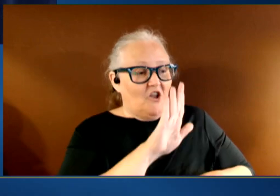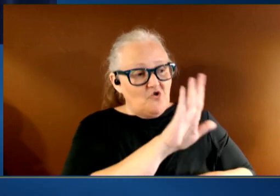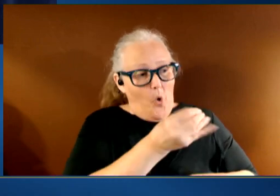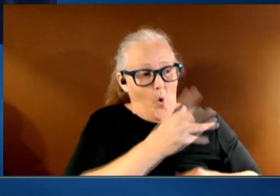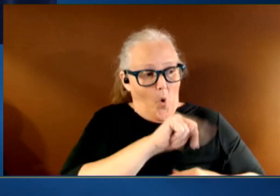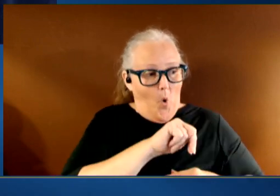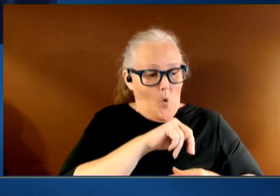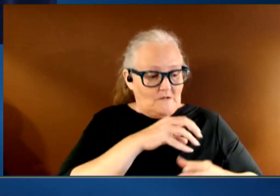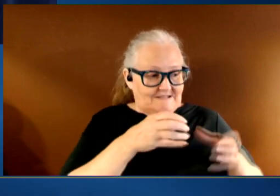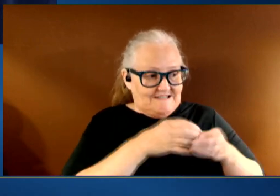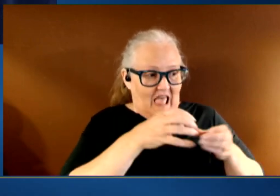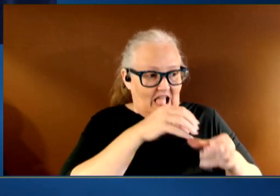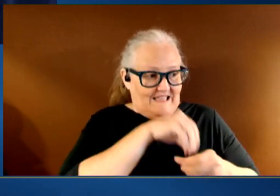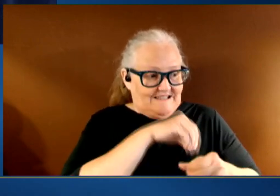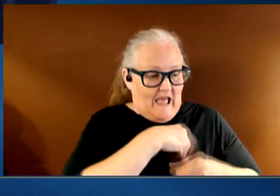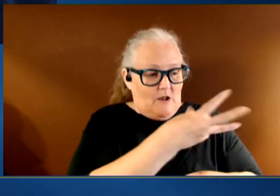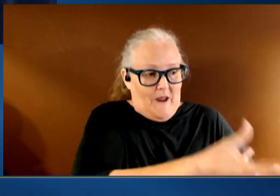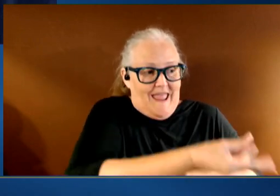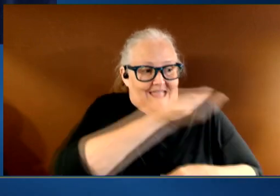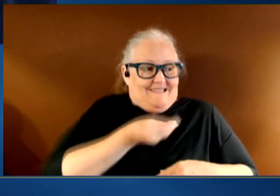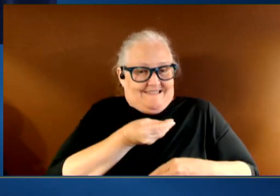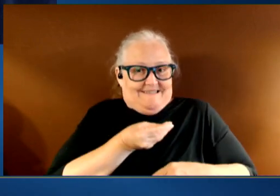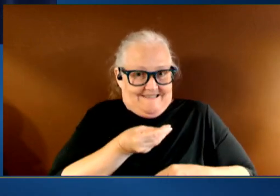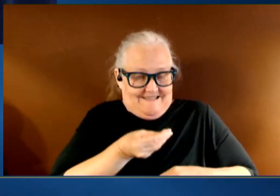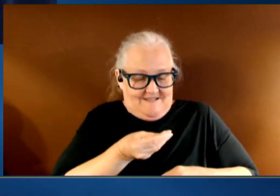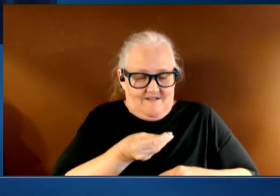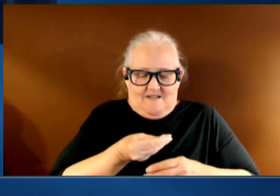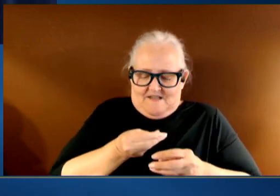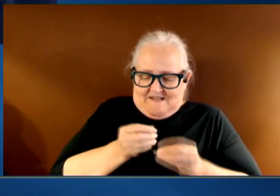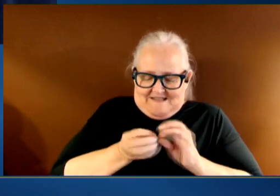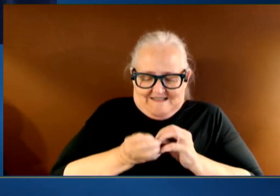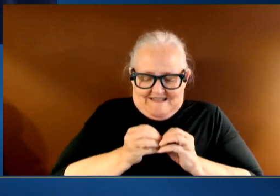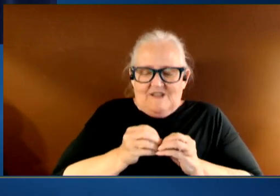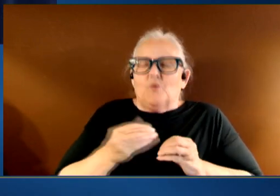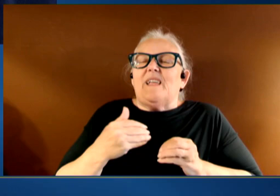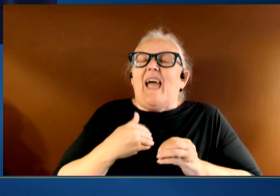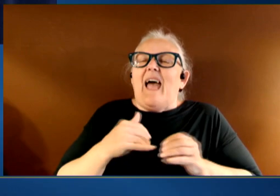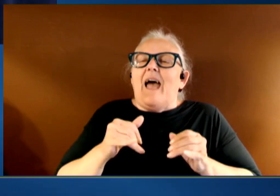We're going to use, you know, a system that we discovered in plants, and we're going to change